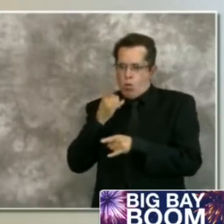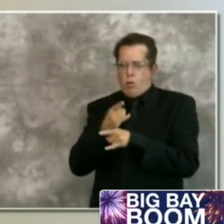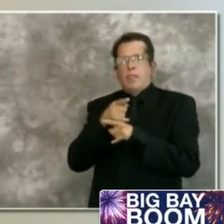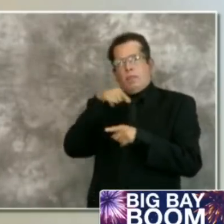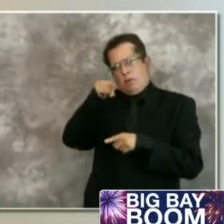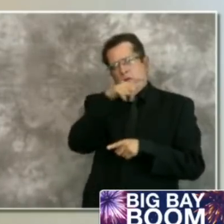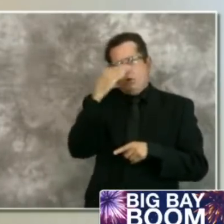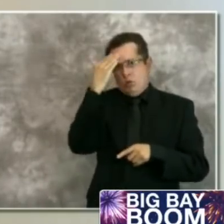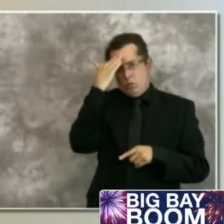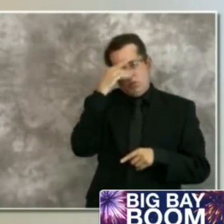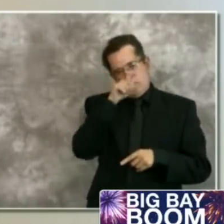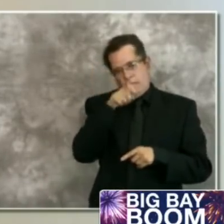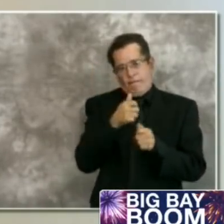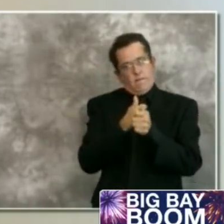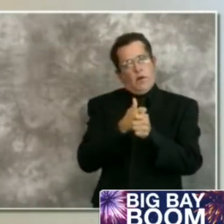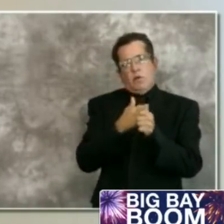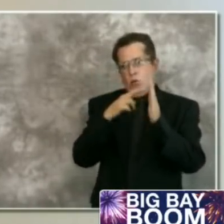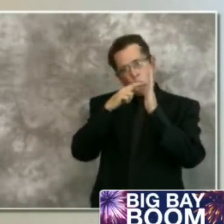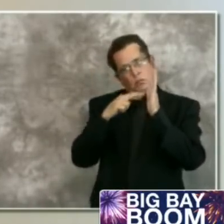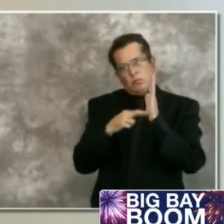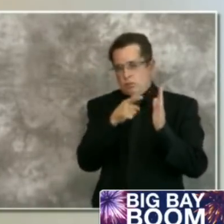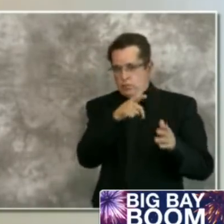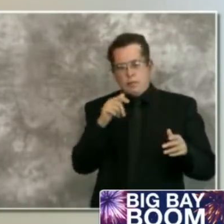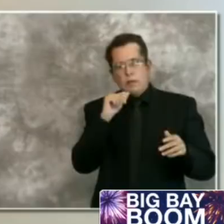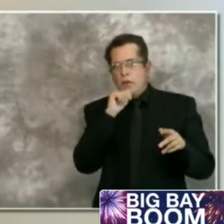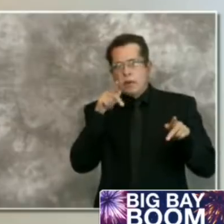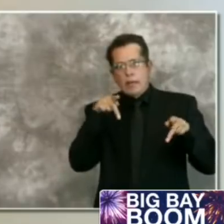WANT A REAL SIDE. SO THAT ALL OF THE RESTAURANTS OUT THERE.